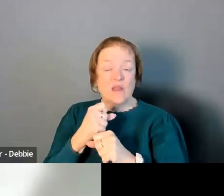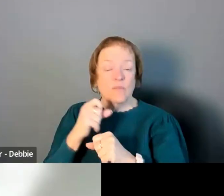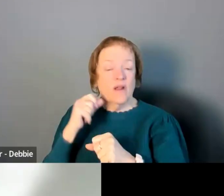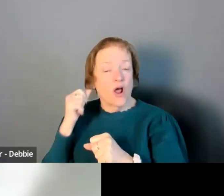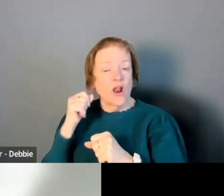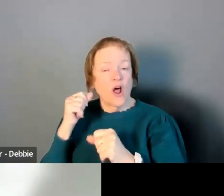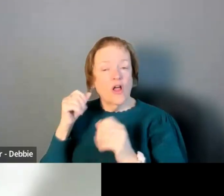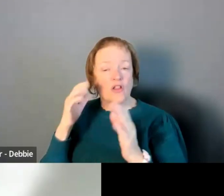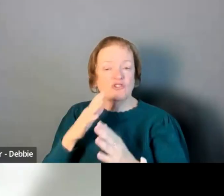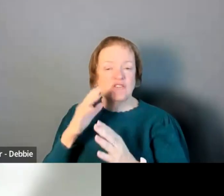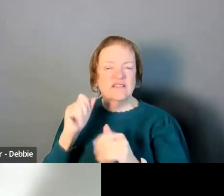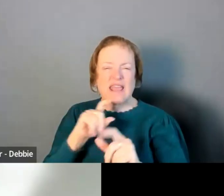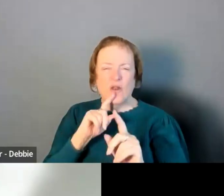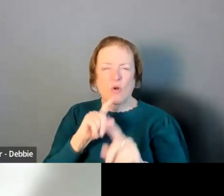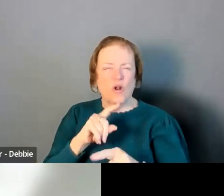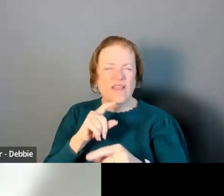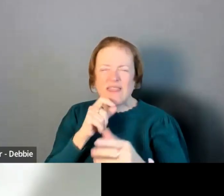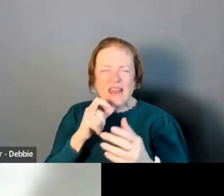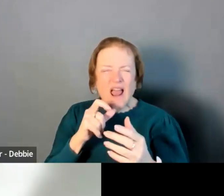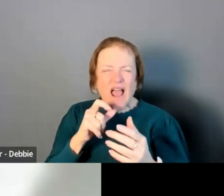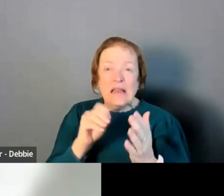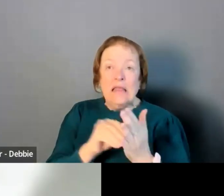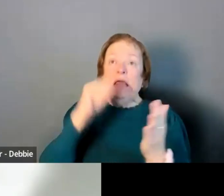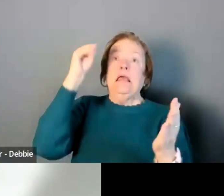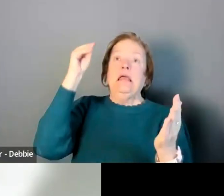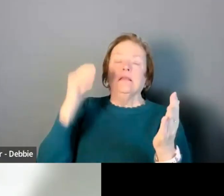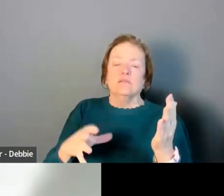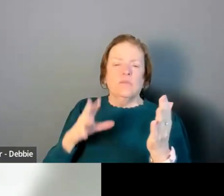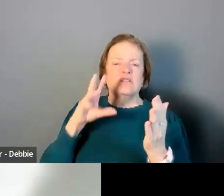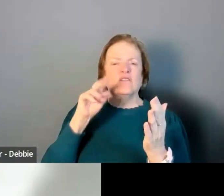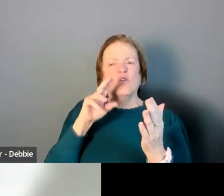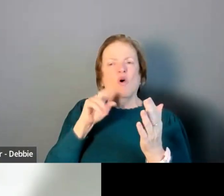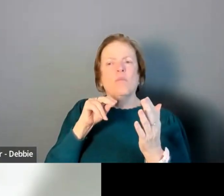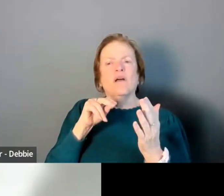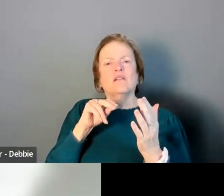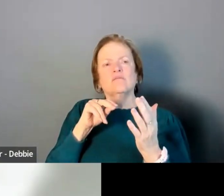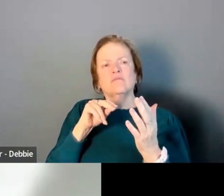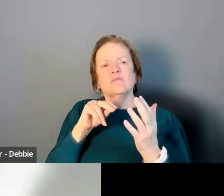they are not way expensive, but they are so great for they are the best thing if